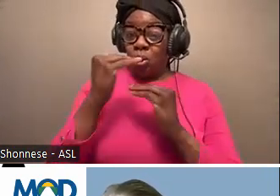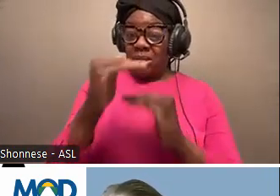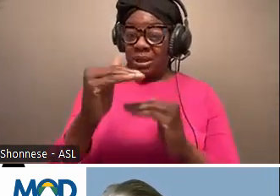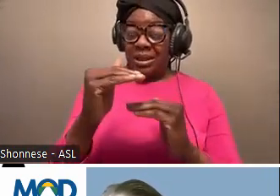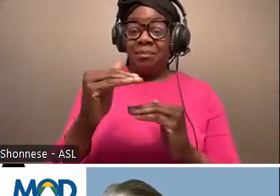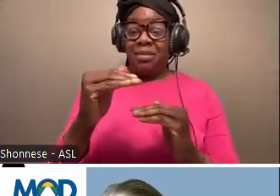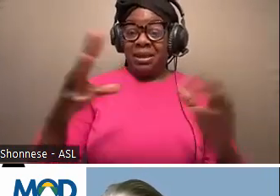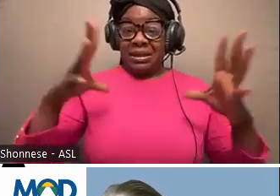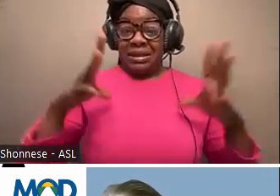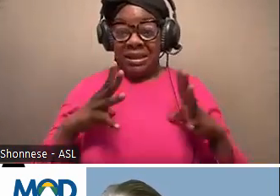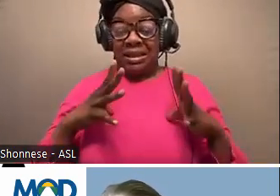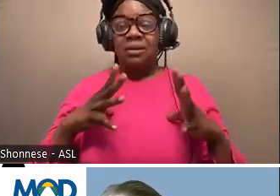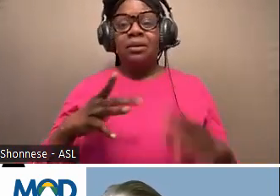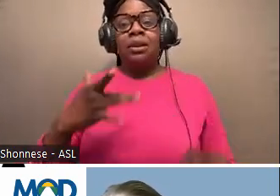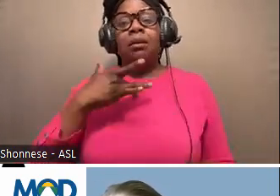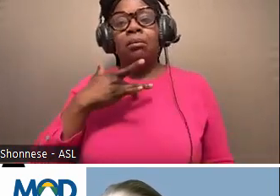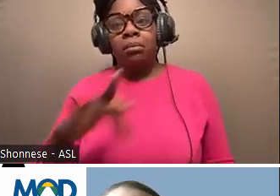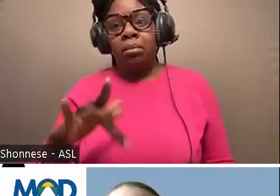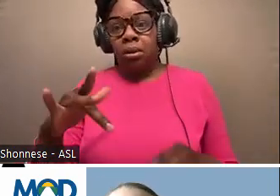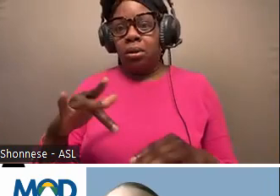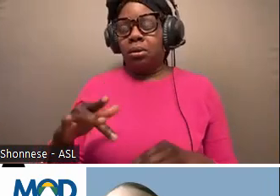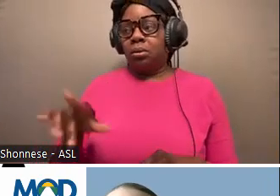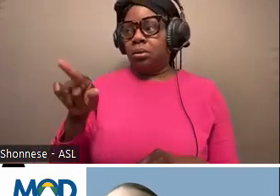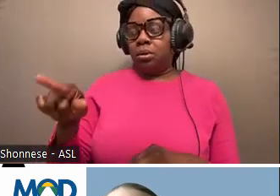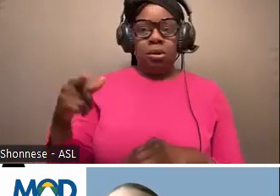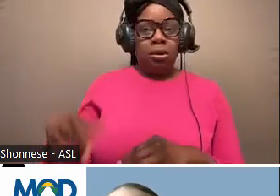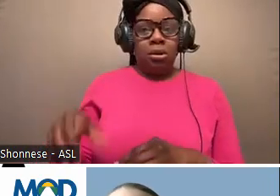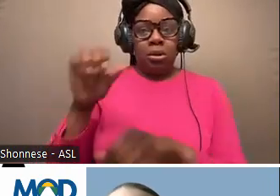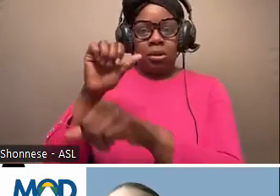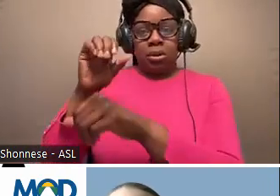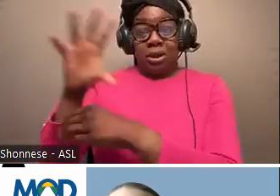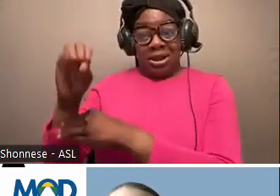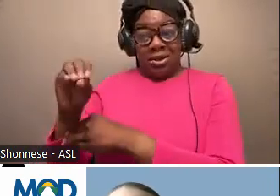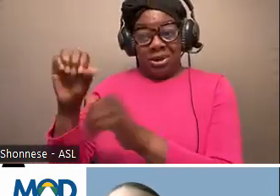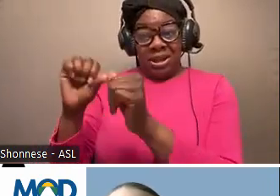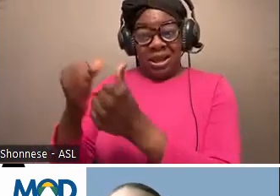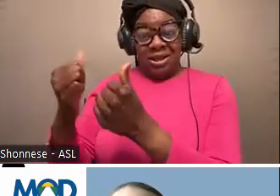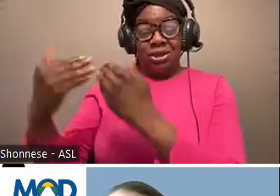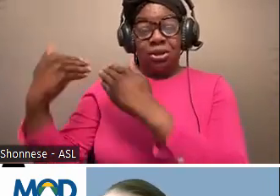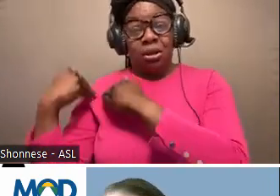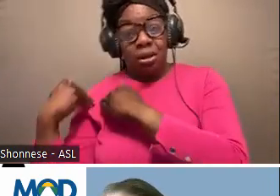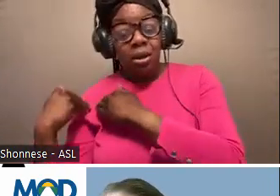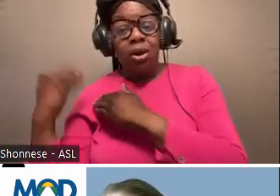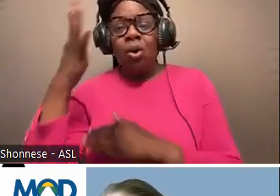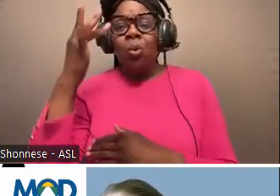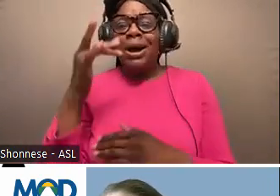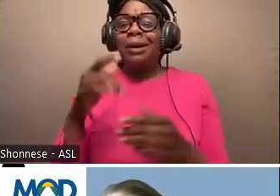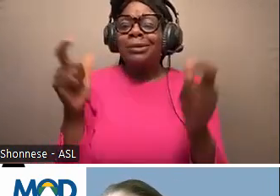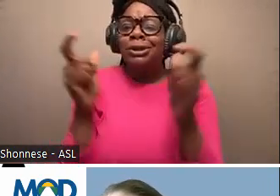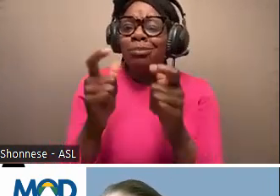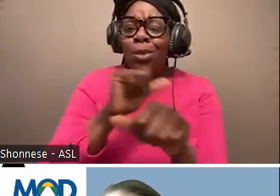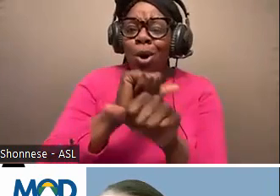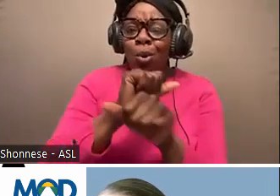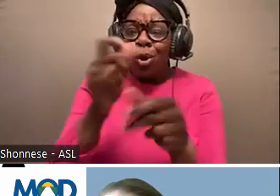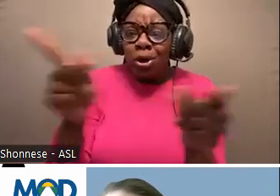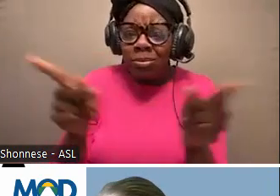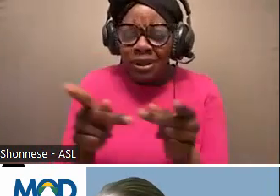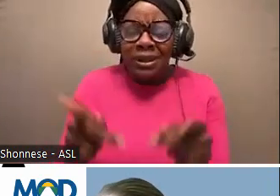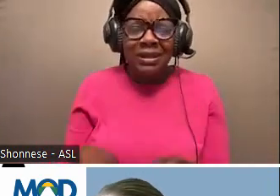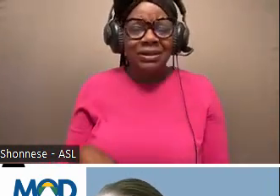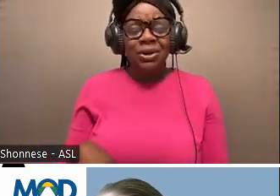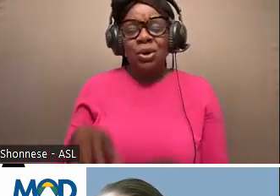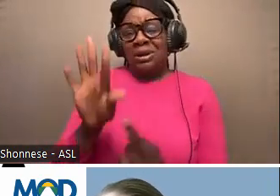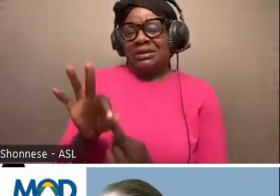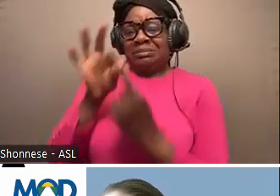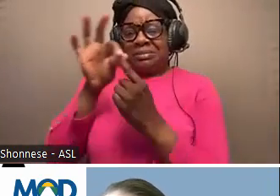the employer because -- particularly in a smaller workplace or a more specialized role,